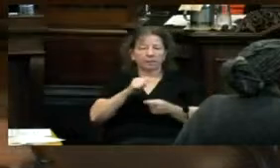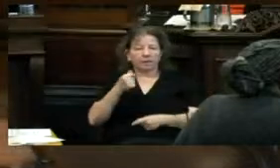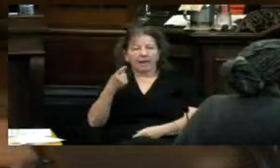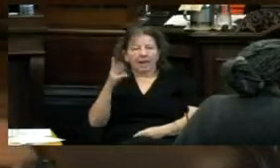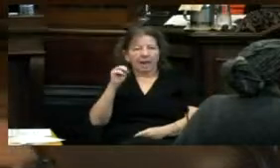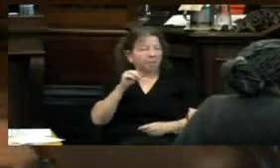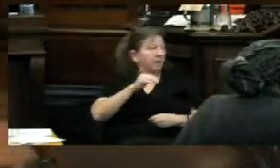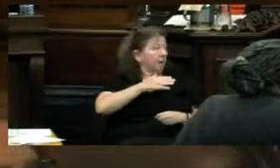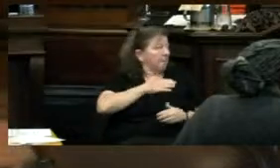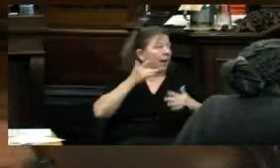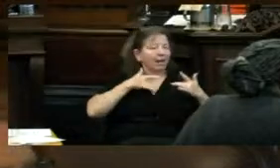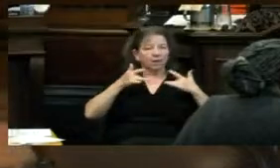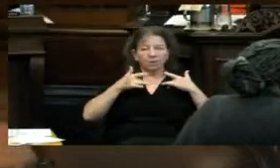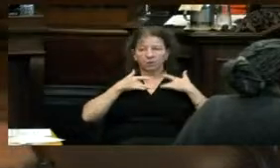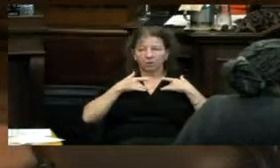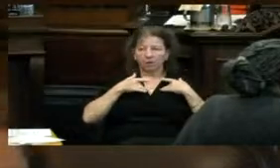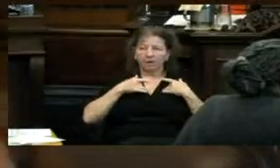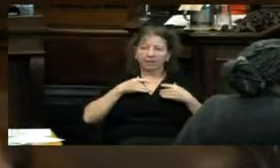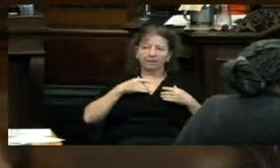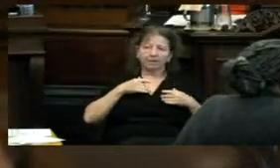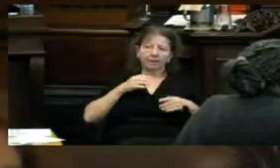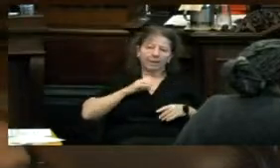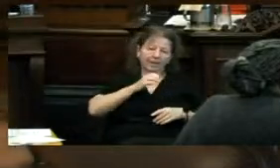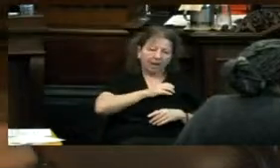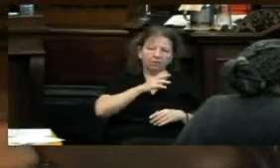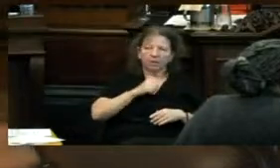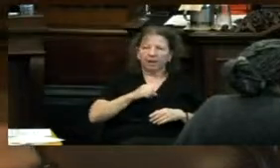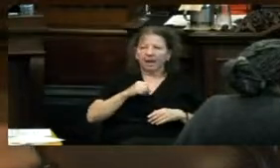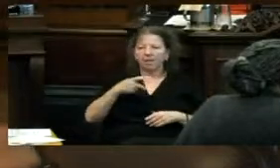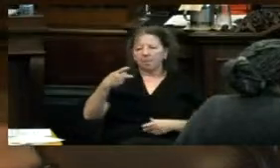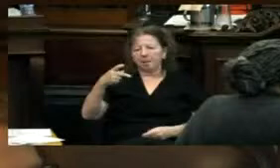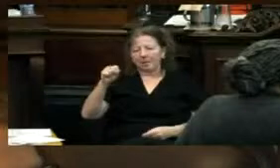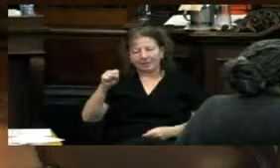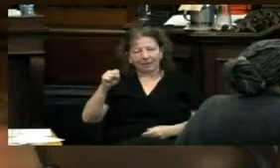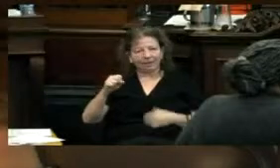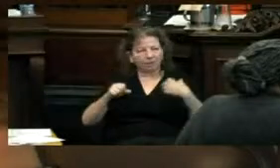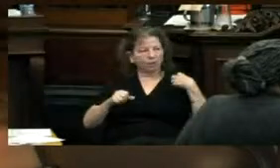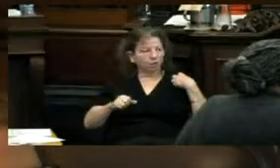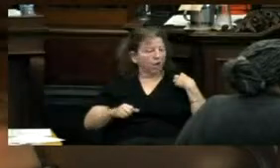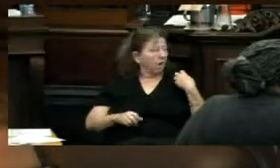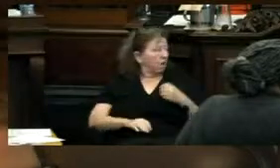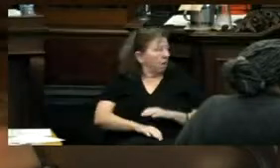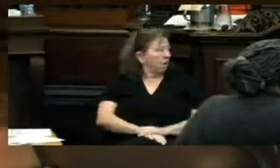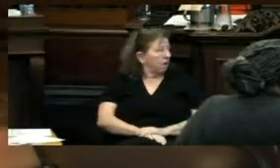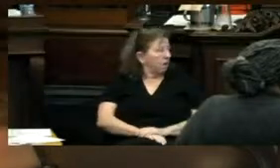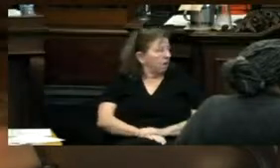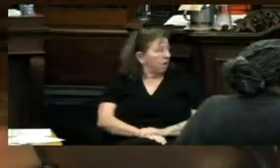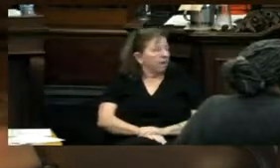question would be to the administration, maybe to legal, I guess my concern as a council